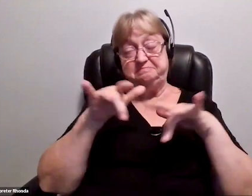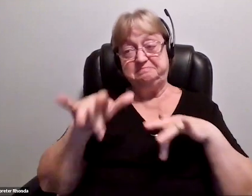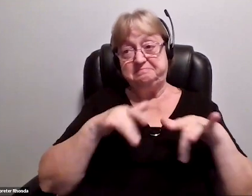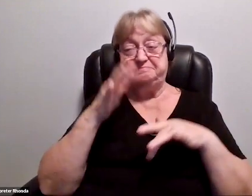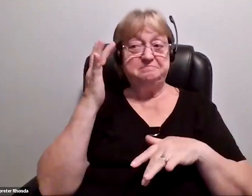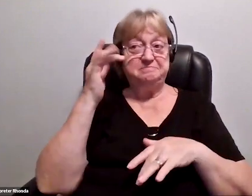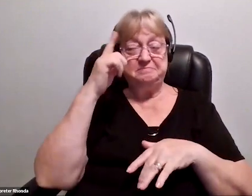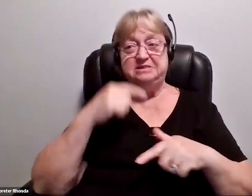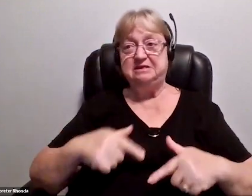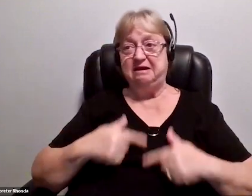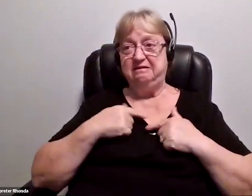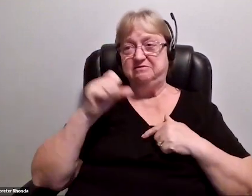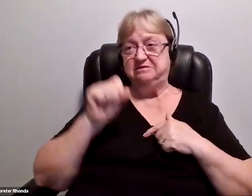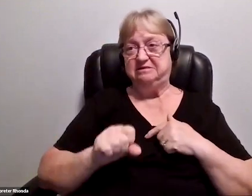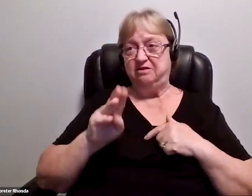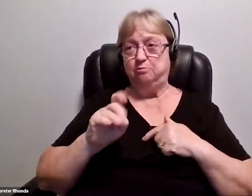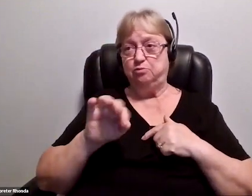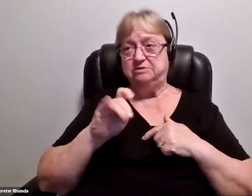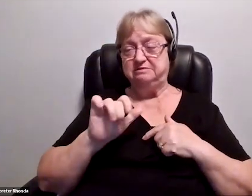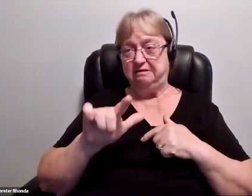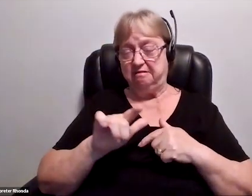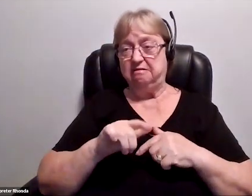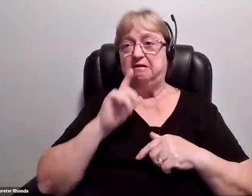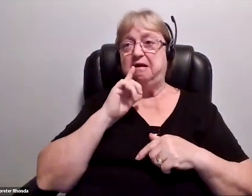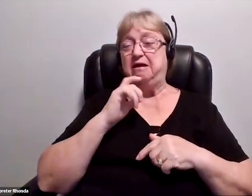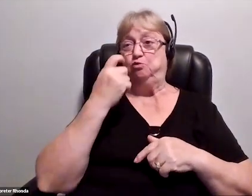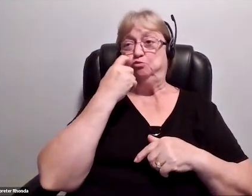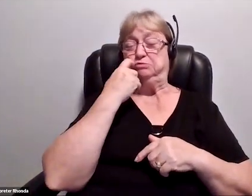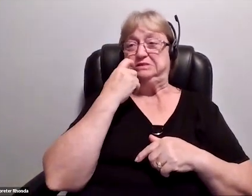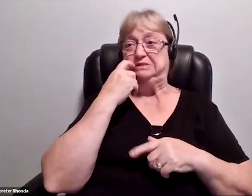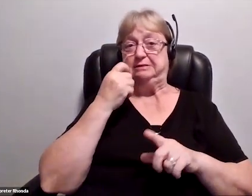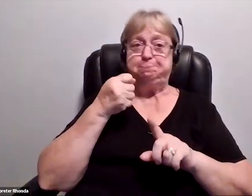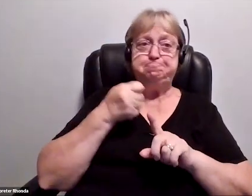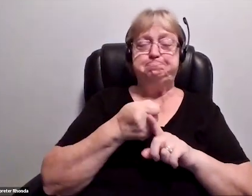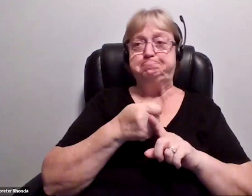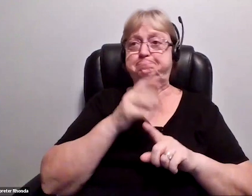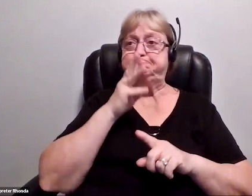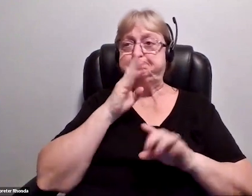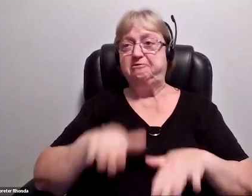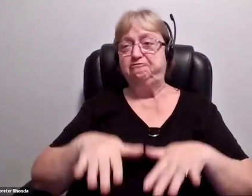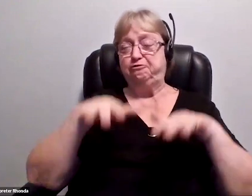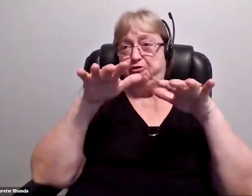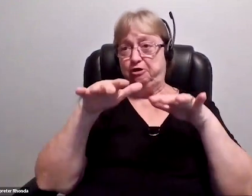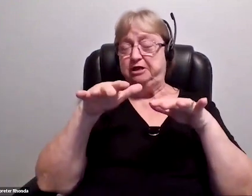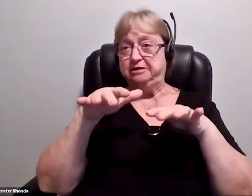in the south of Brazil in Porto Alegre, a city that has been affected by severe flooding since last Friday.